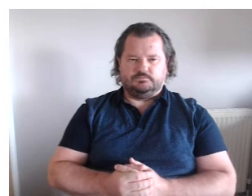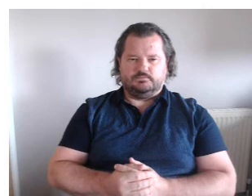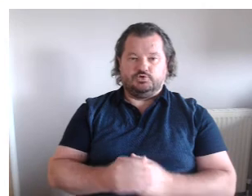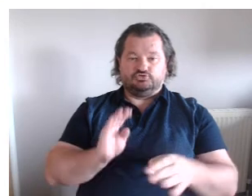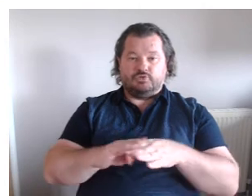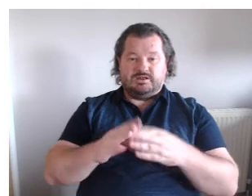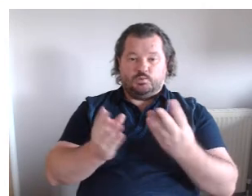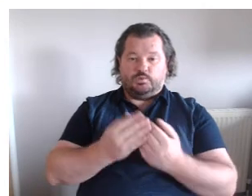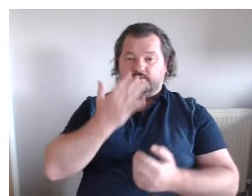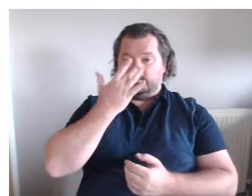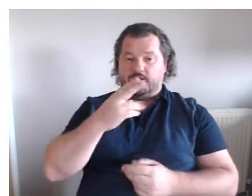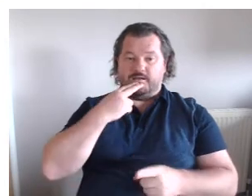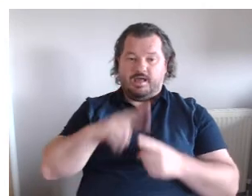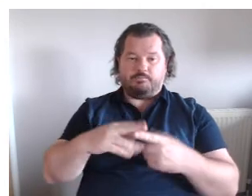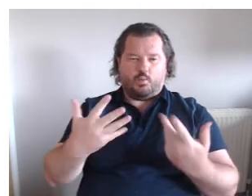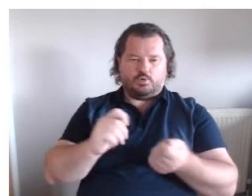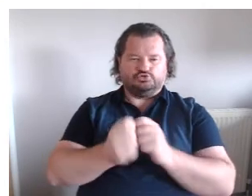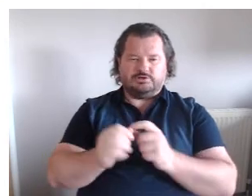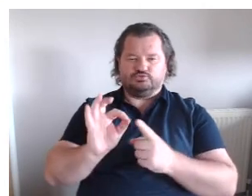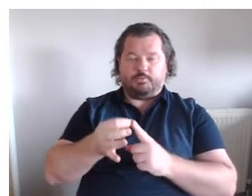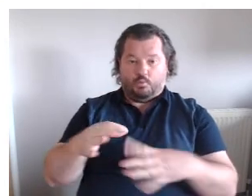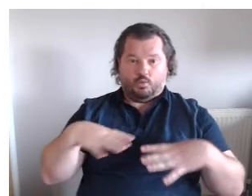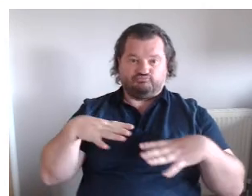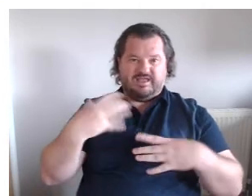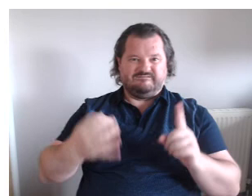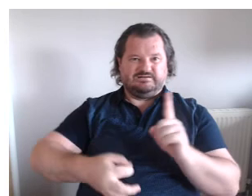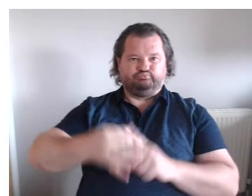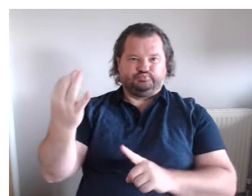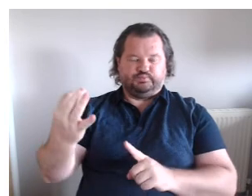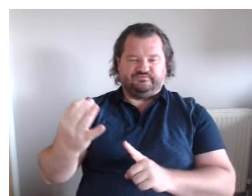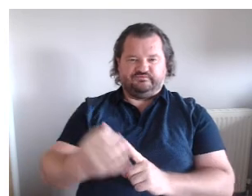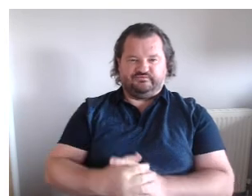Training with only pseudo-labels or changepoints already gives an improvement.